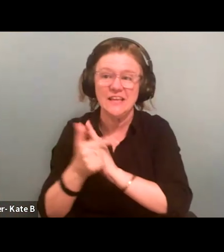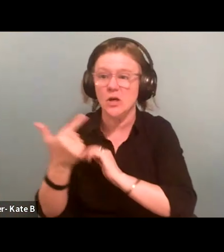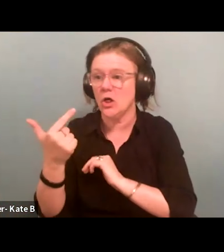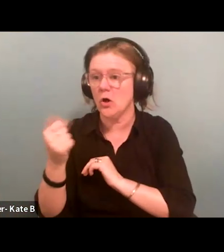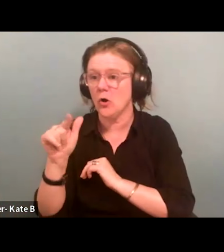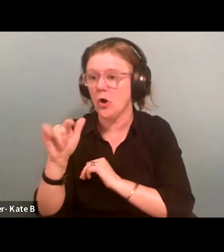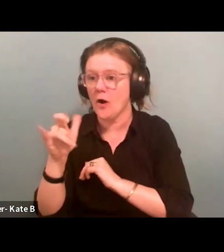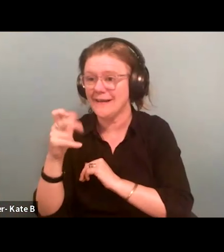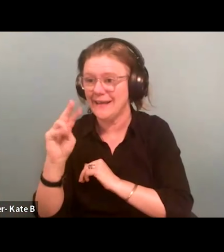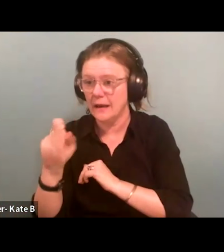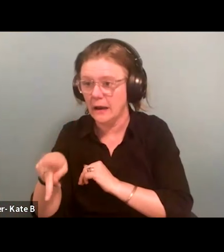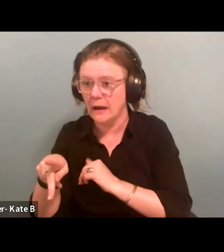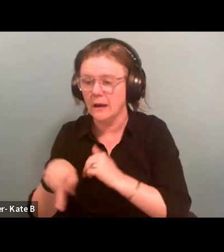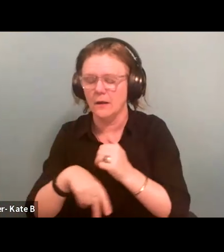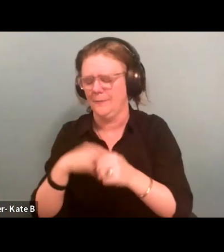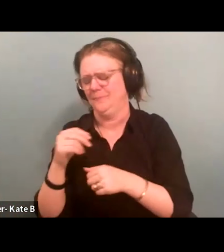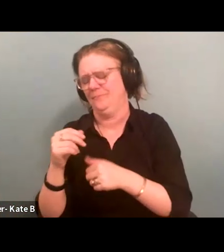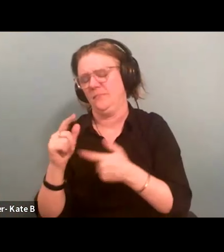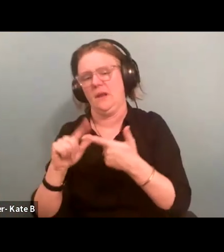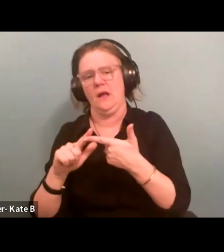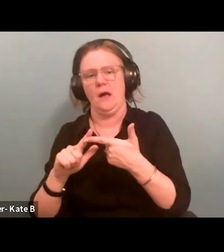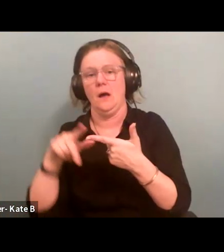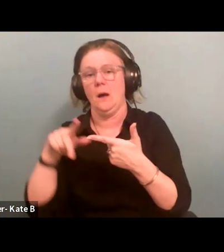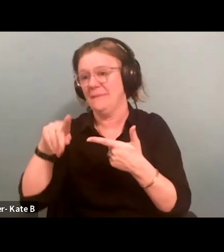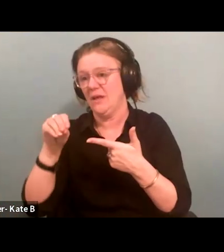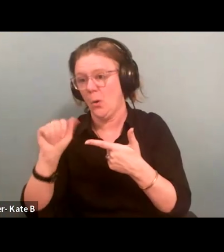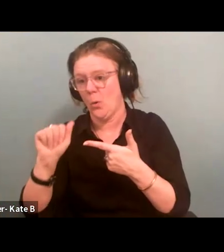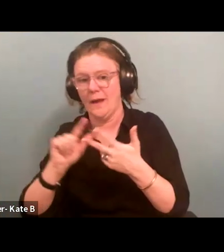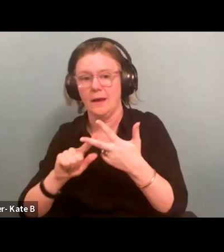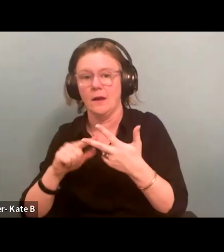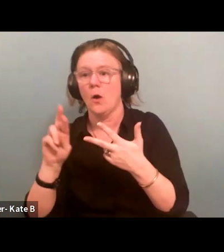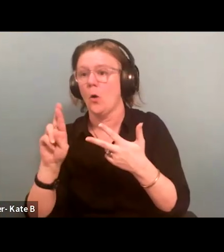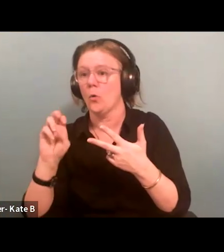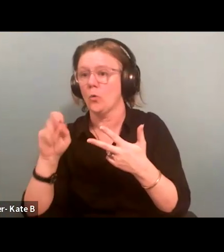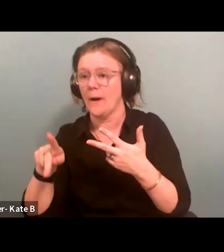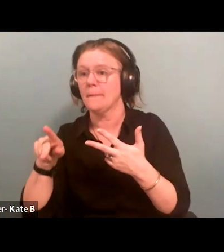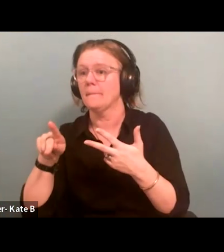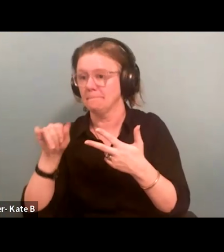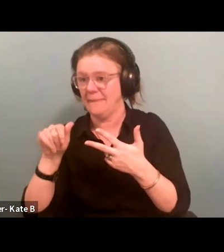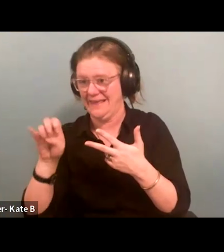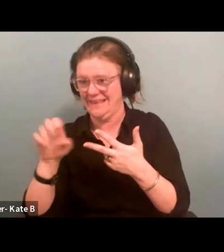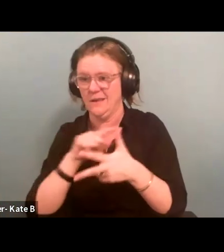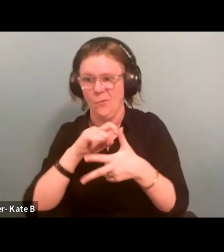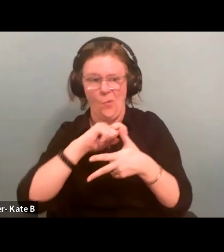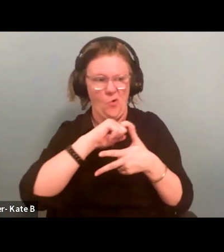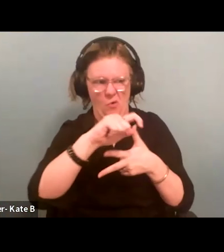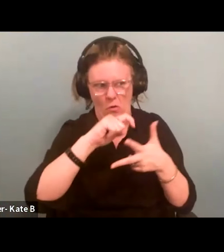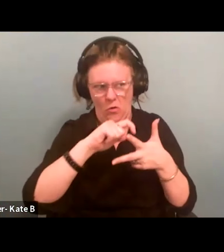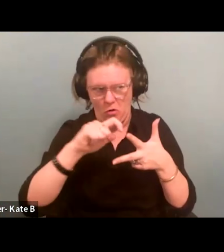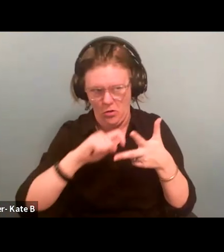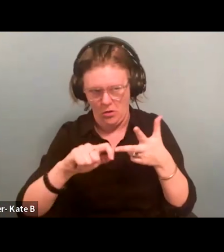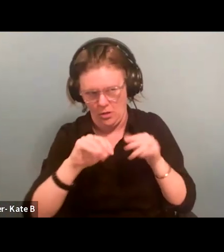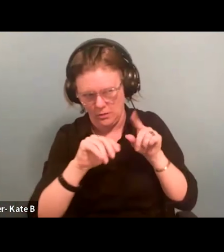rep payee, especially in financial exploitation cases, we will contact them and get that information